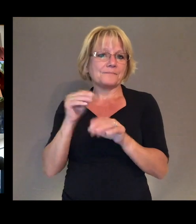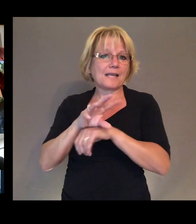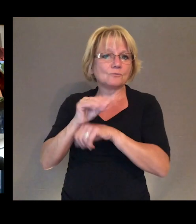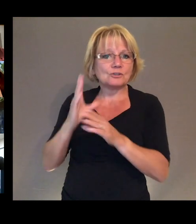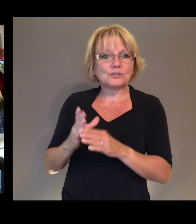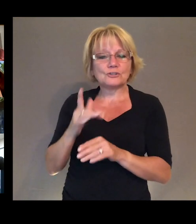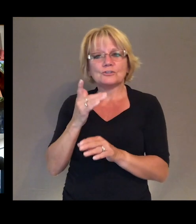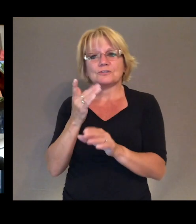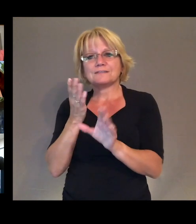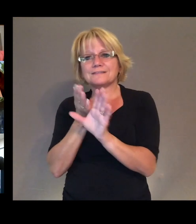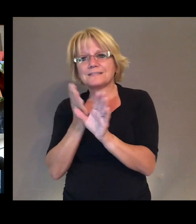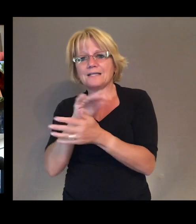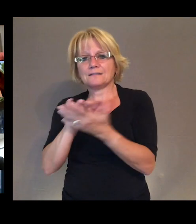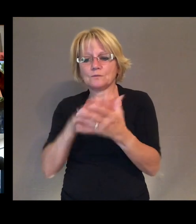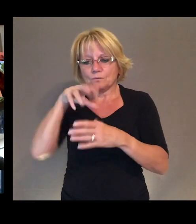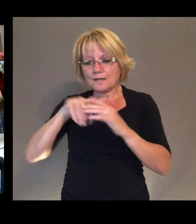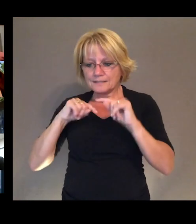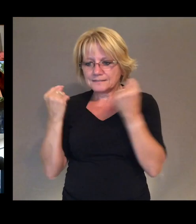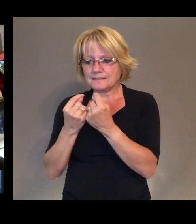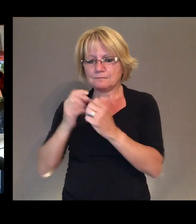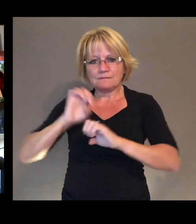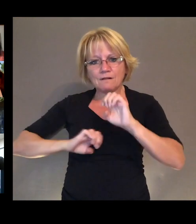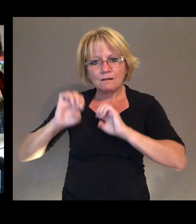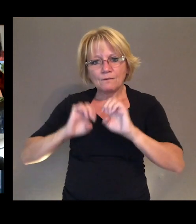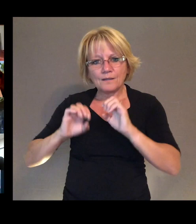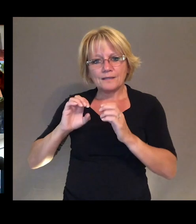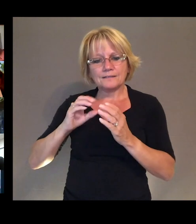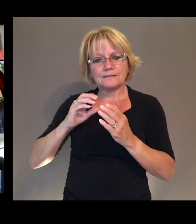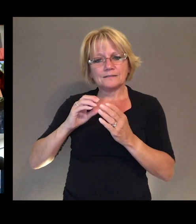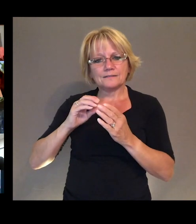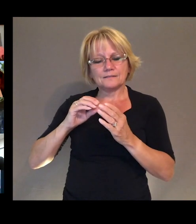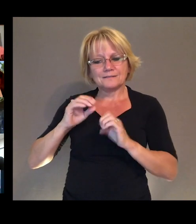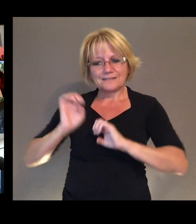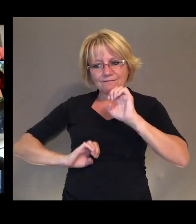We evaluate the student and we are the ones who decide if the child has a disability.